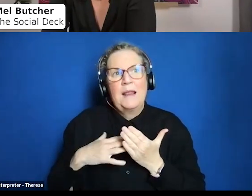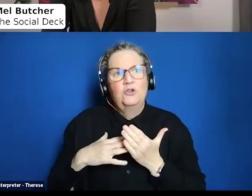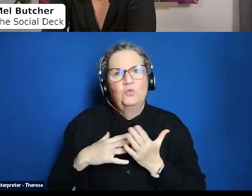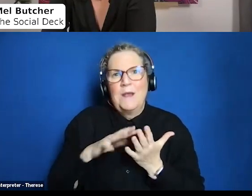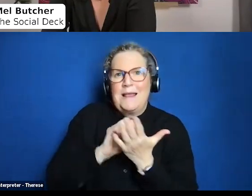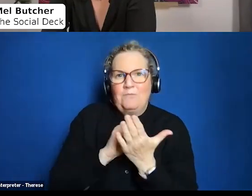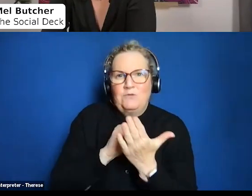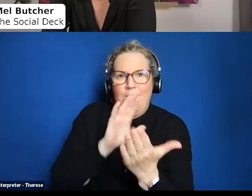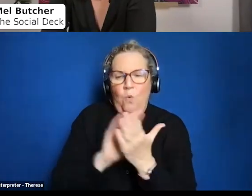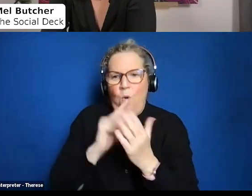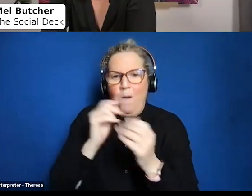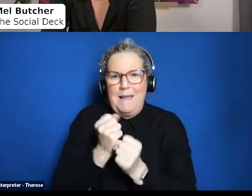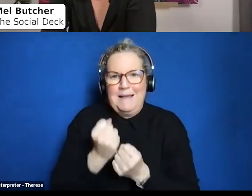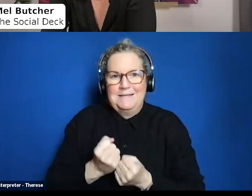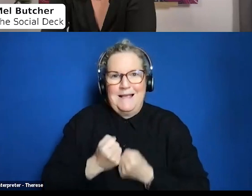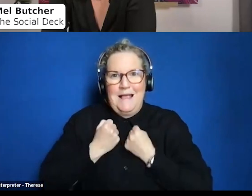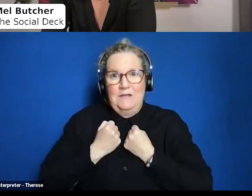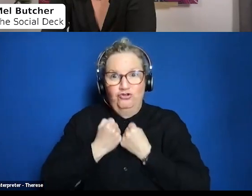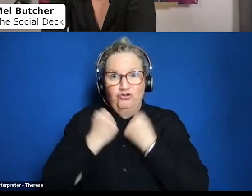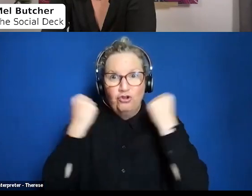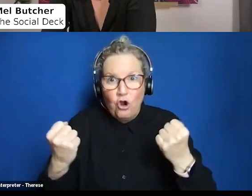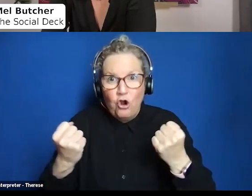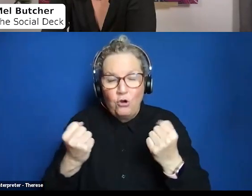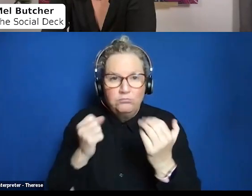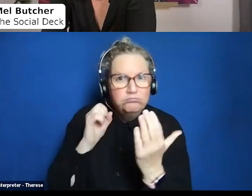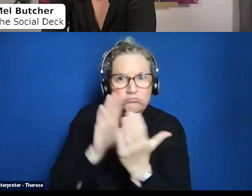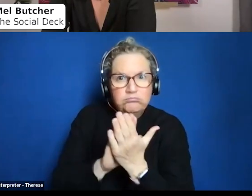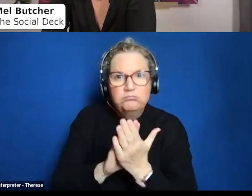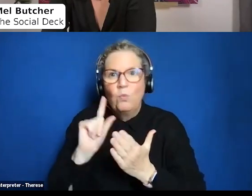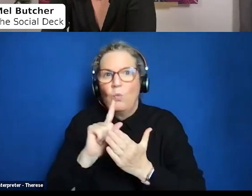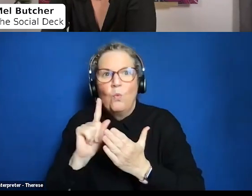What gives us what gives strength and what makes us included as well.